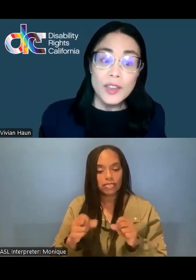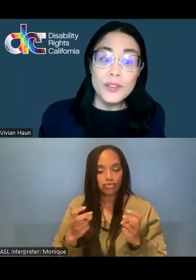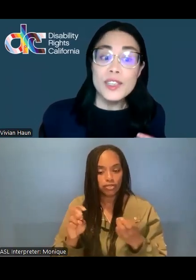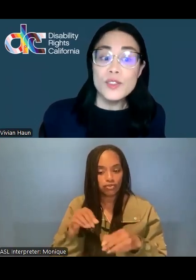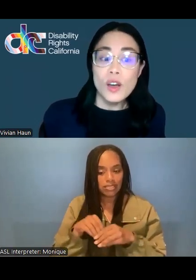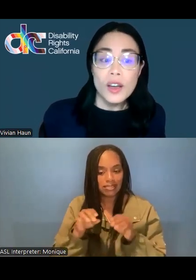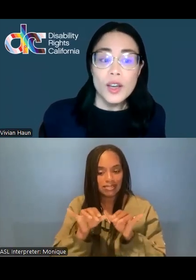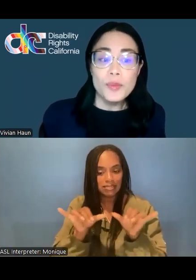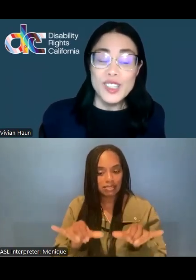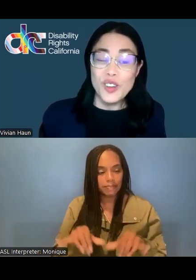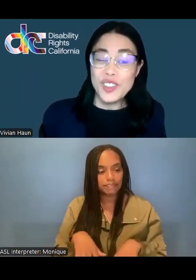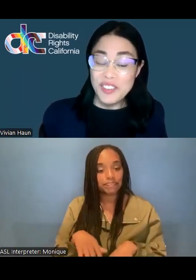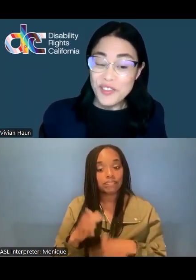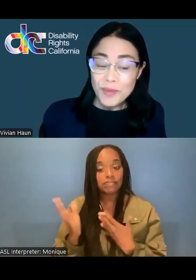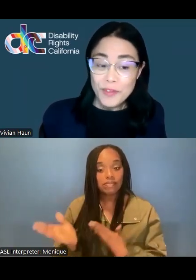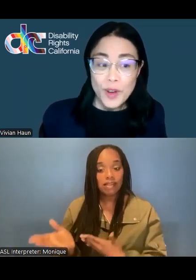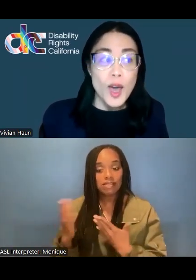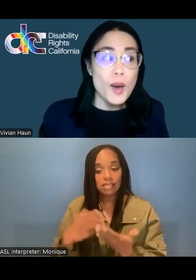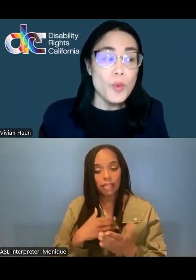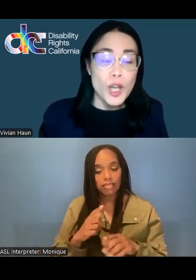Now, these complaints are different from what